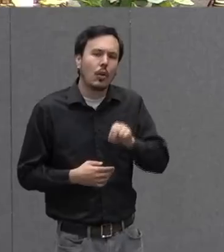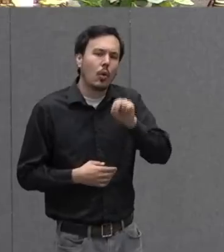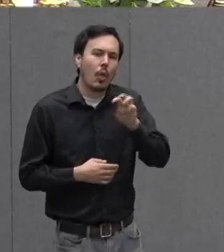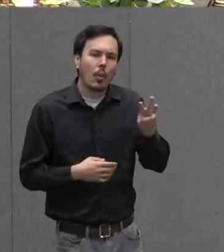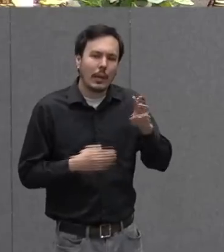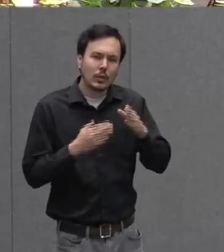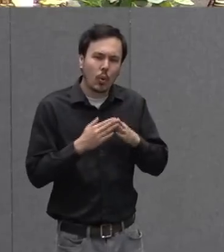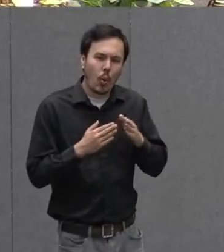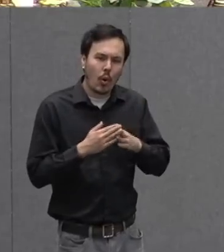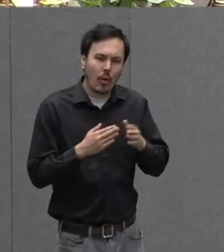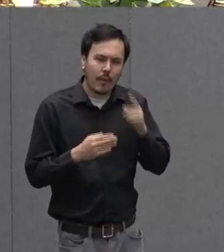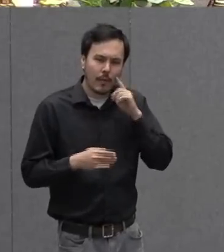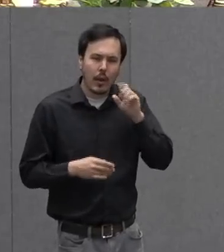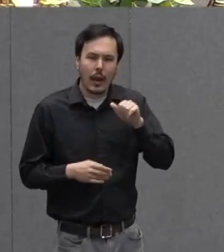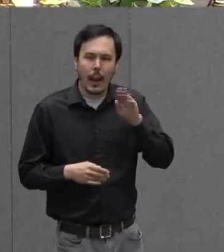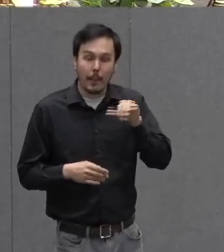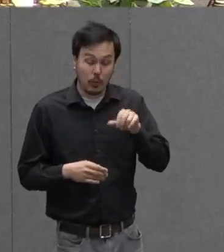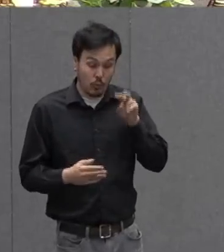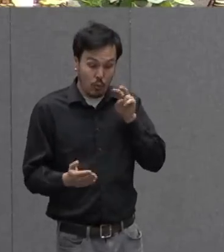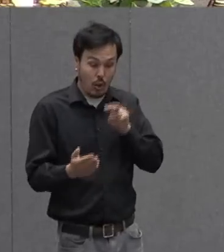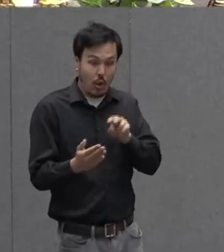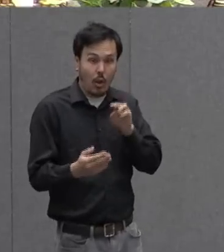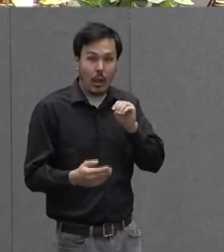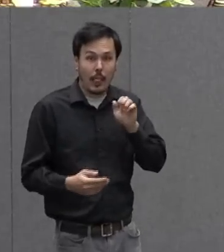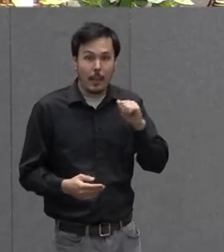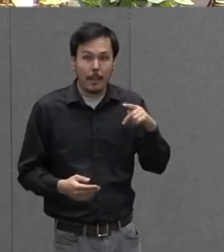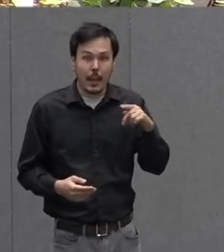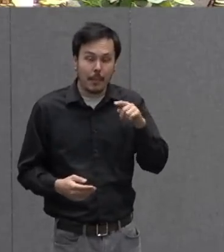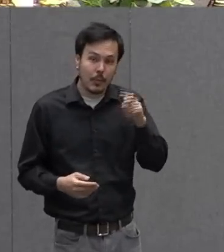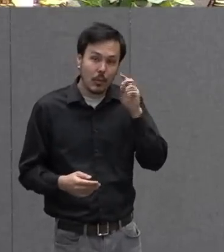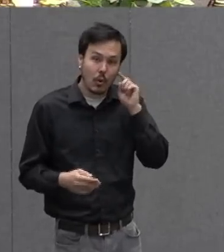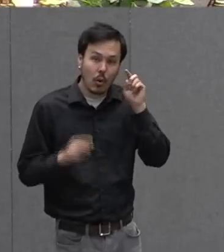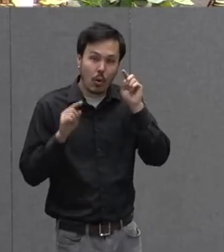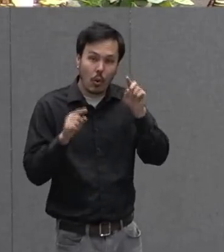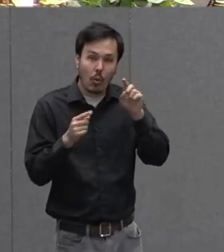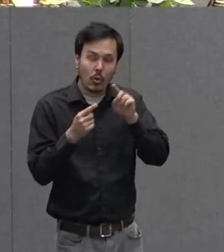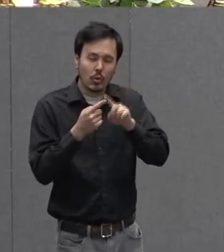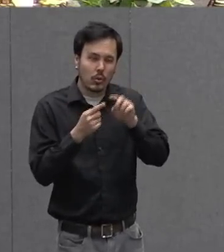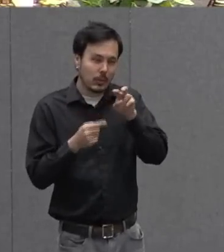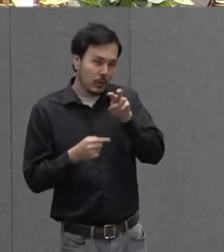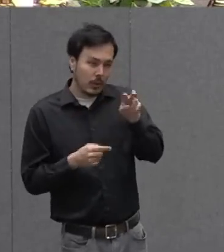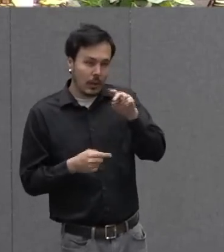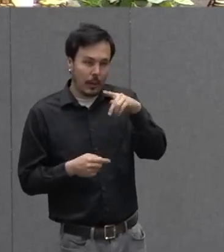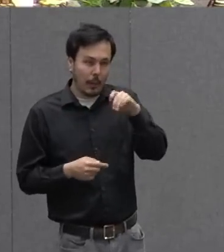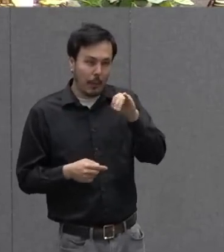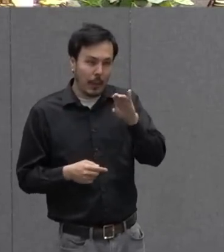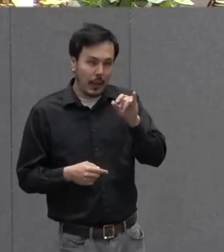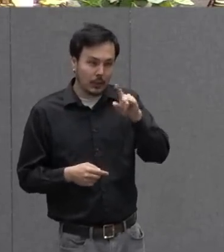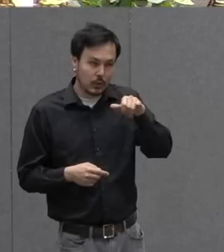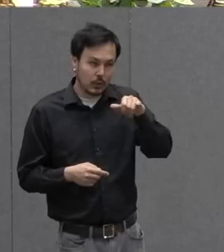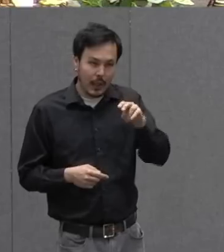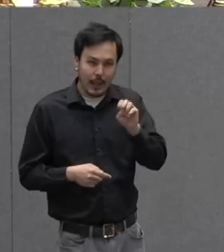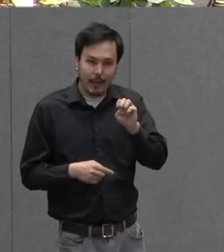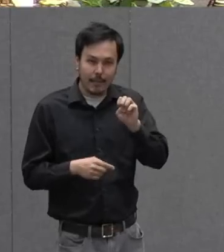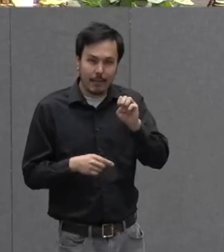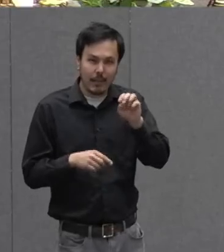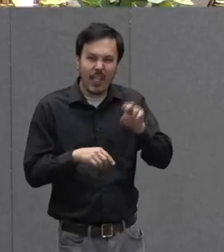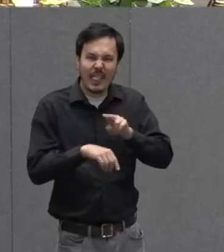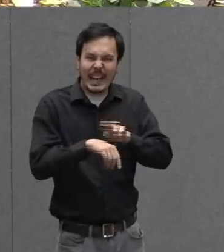so if you look on an Albuquerque map and you're looking out toward Petroglyph National Monument, that is the area where Miss Garcia's schools